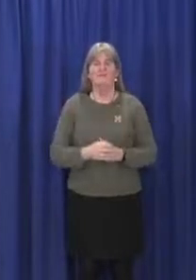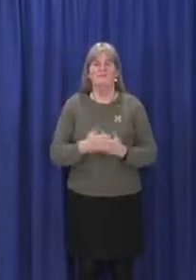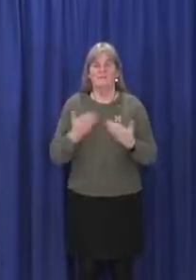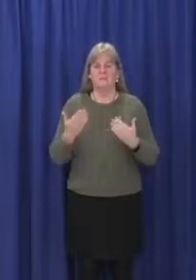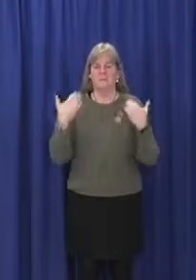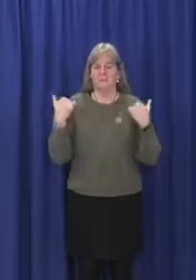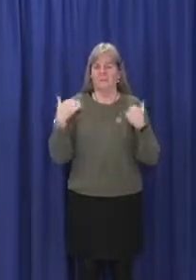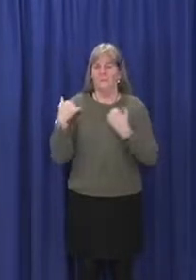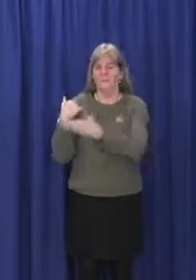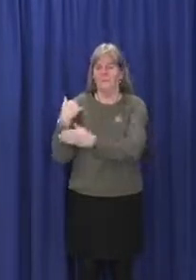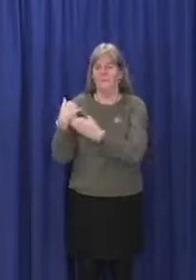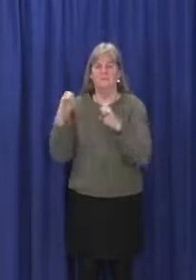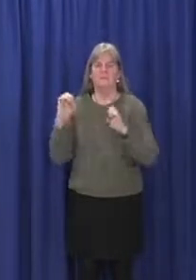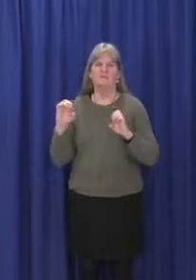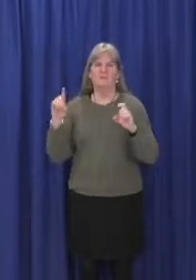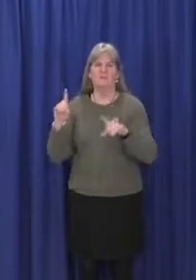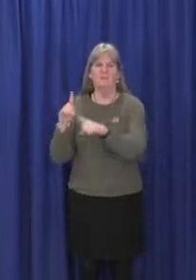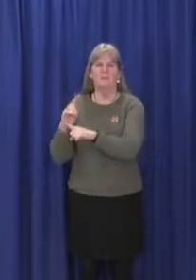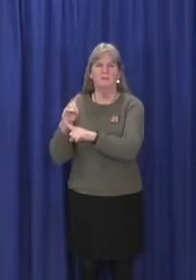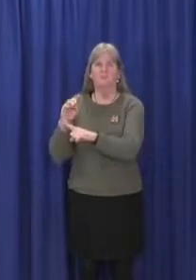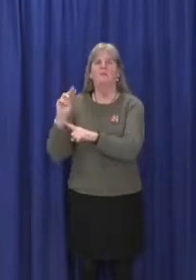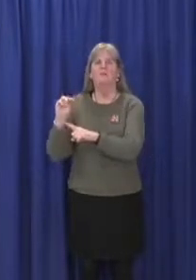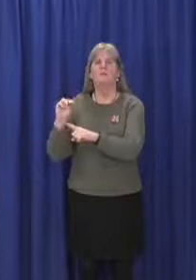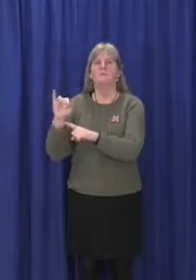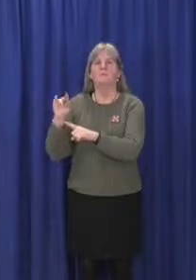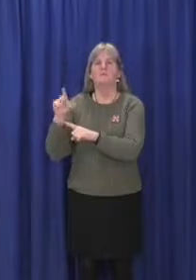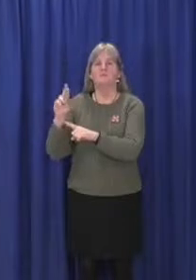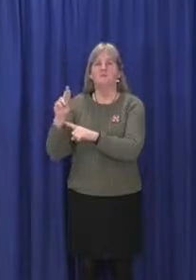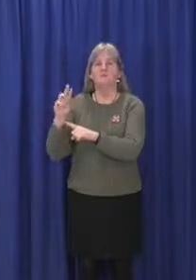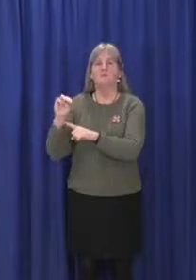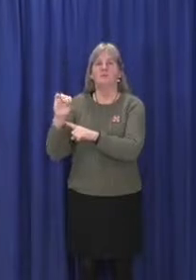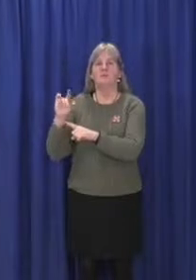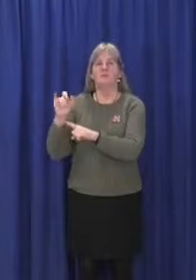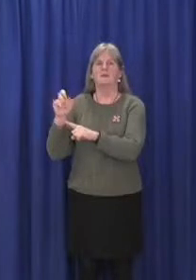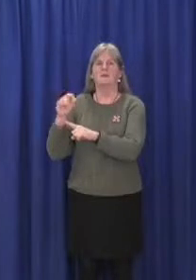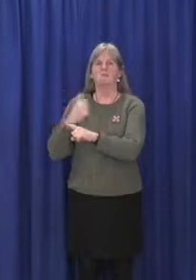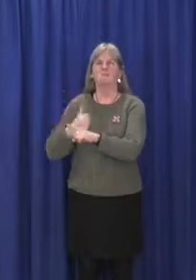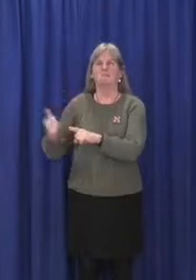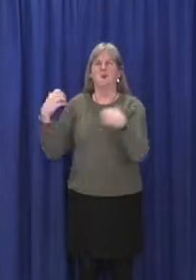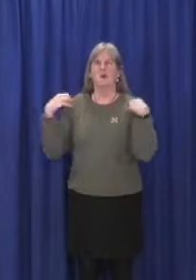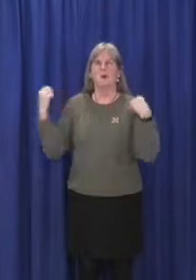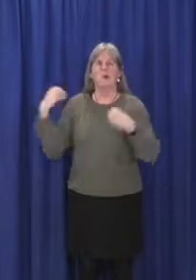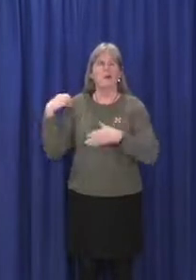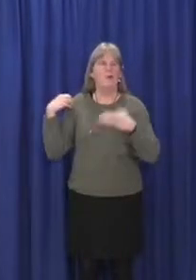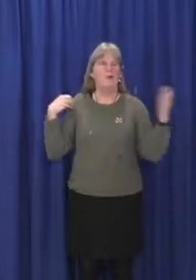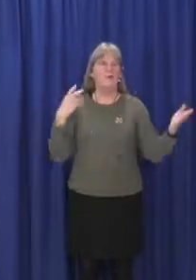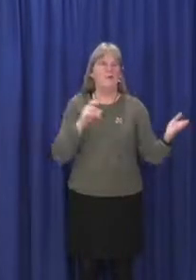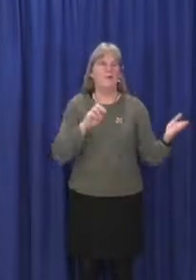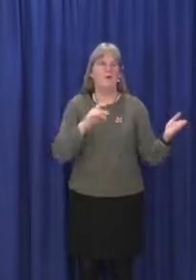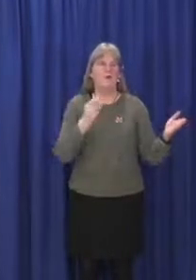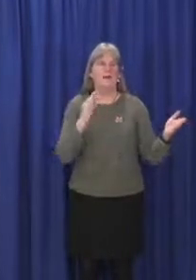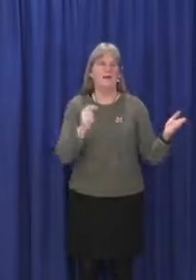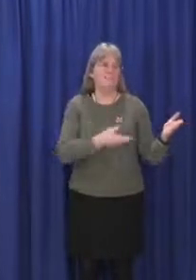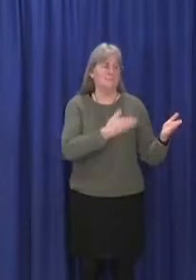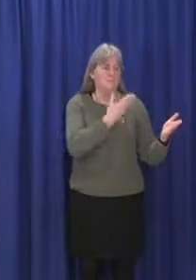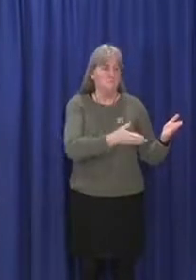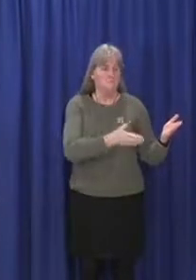by the Minister of Education, Jeanie McLean, and the acting Chief Medical Officer of Health, Doctor Catherine Elliot. Thank you to Mary Tiessen